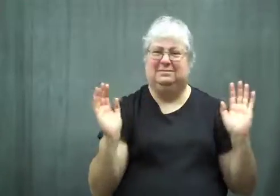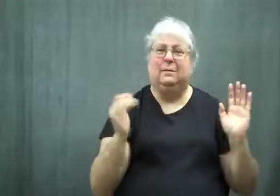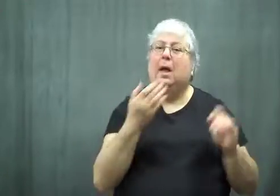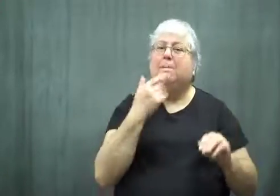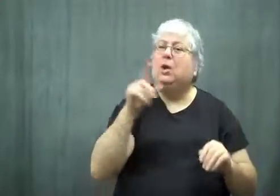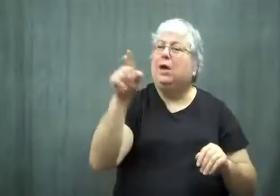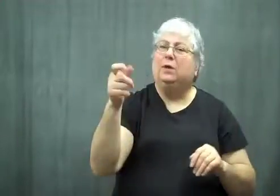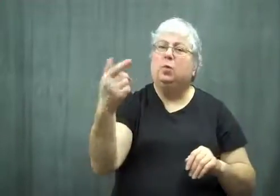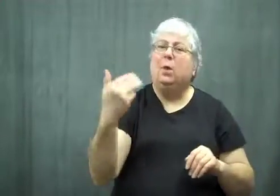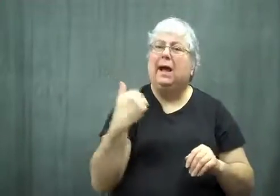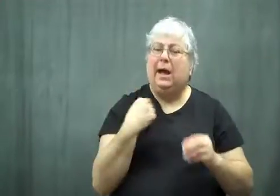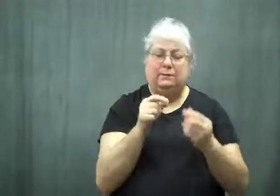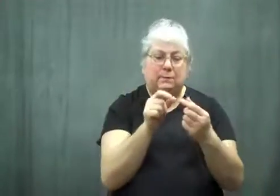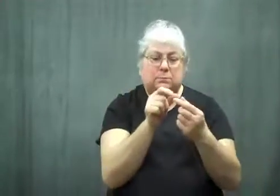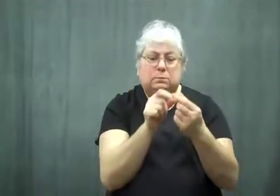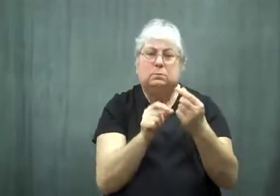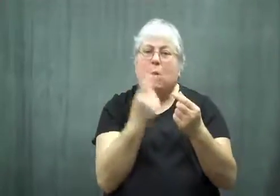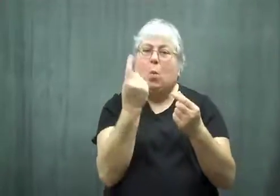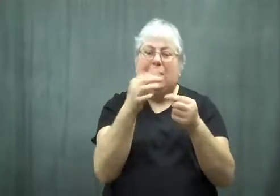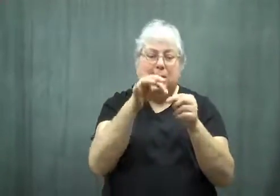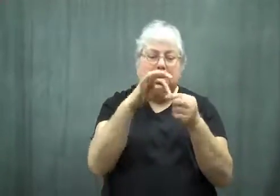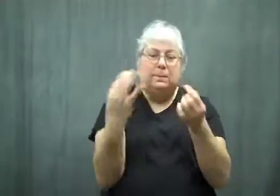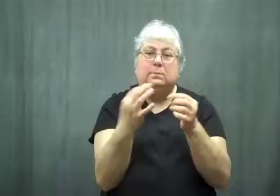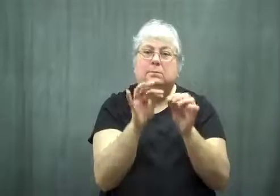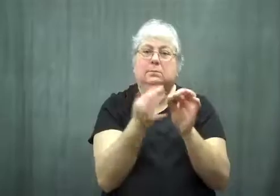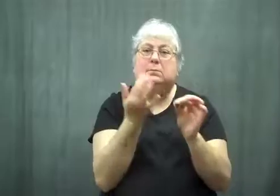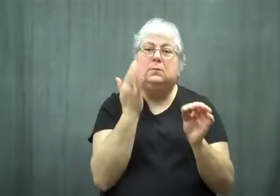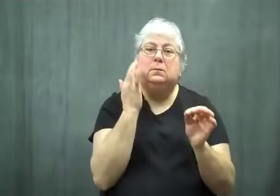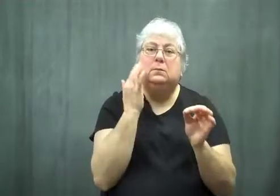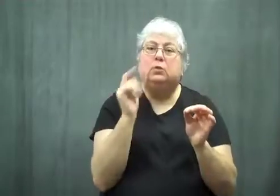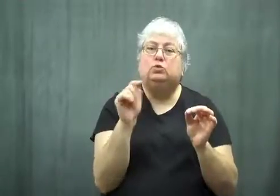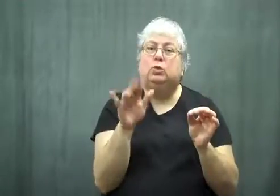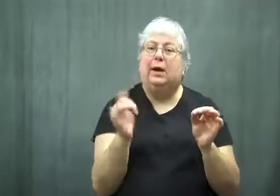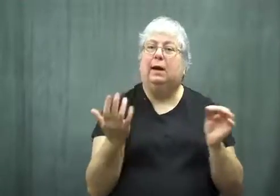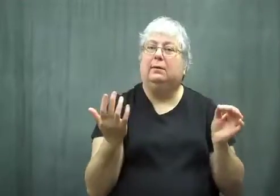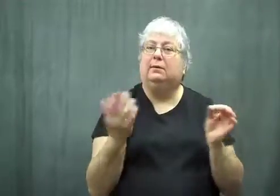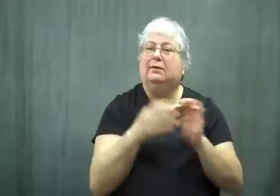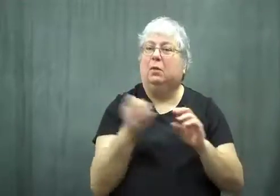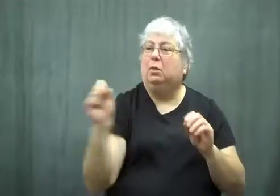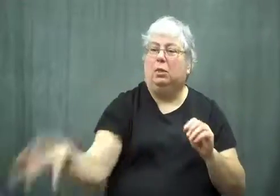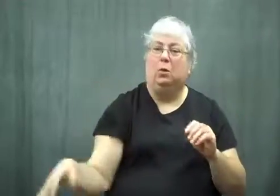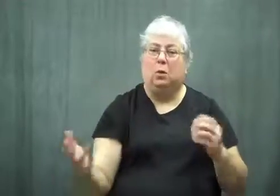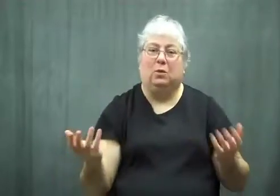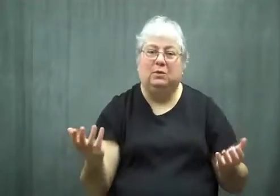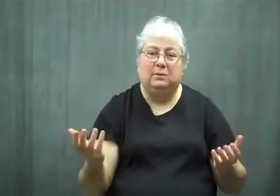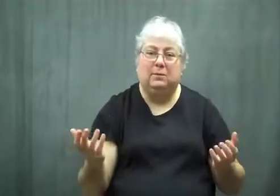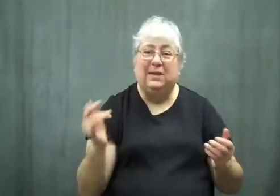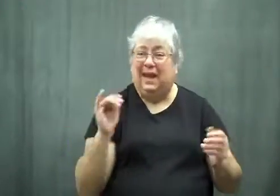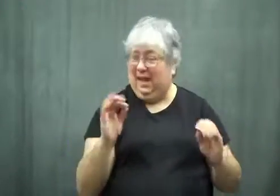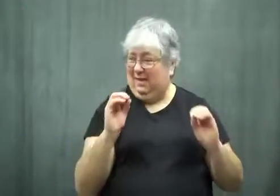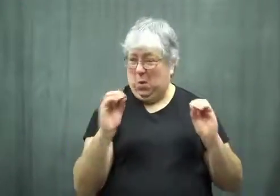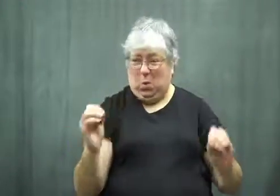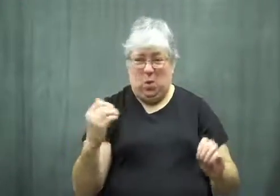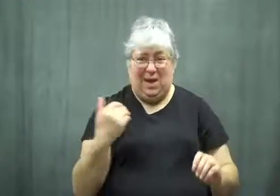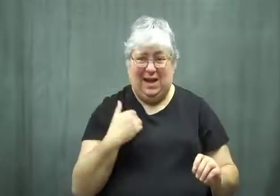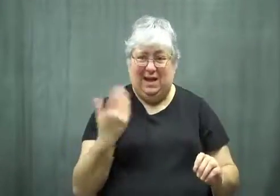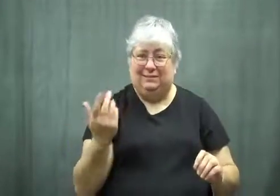Ask if they have individual samples you can open then throw away after trying.